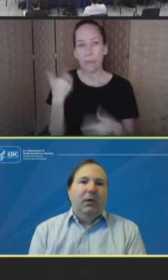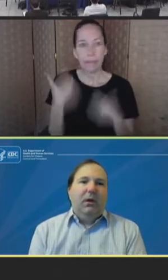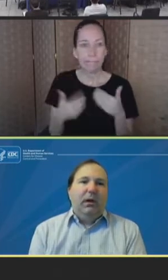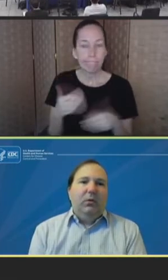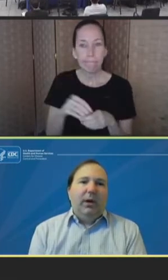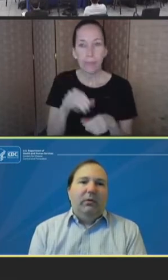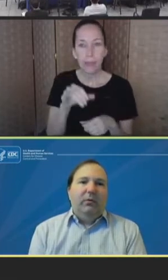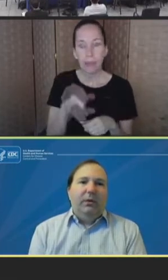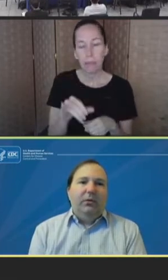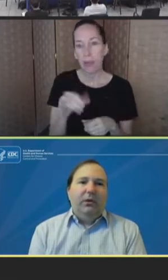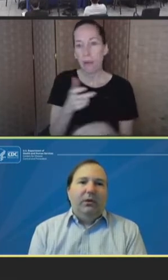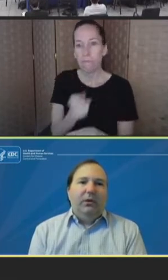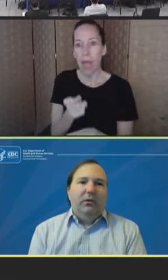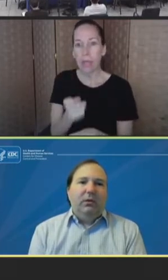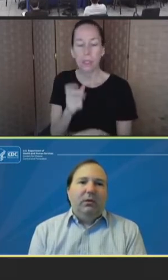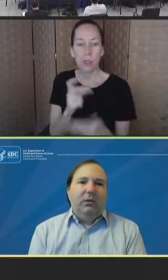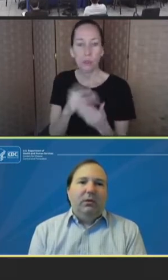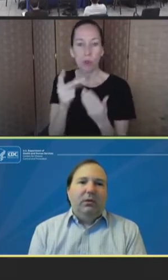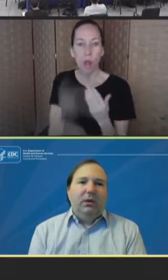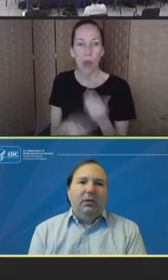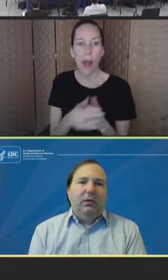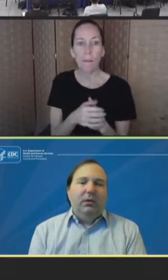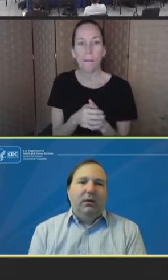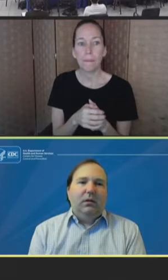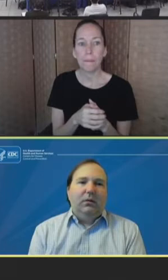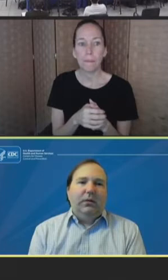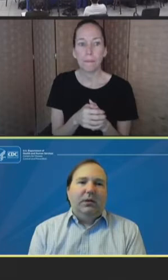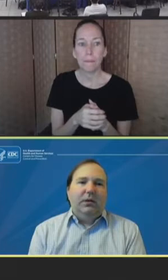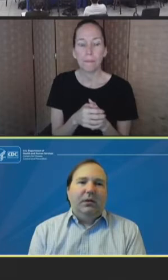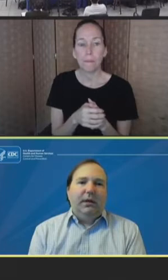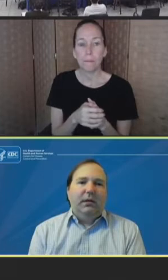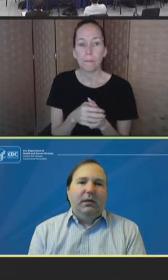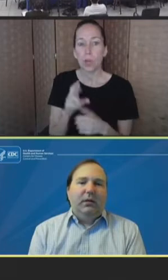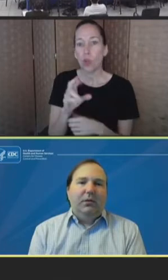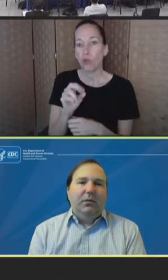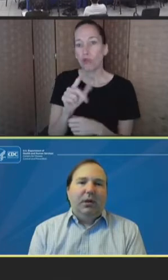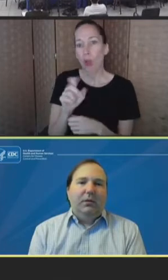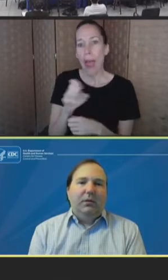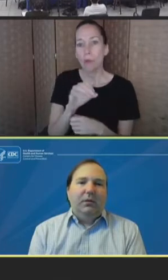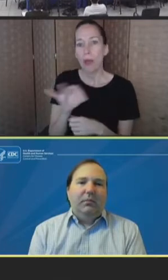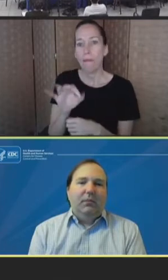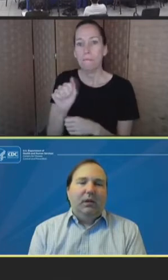And the route of administration, as I discussed, is of interest is that it also changed